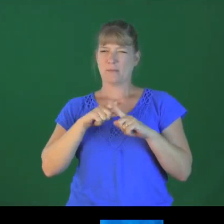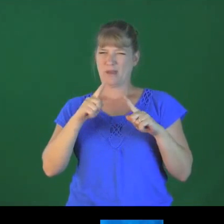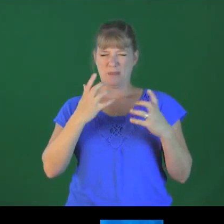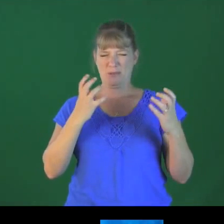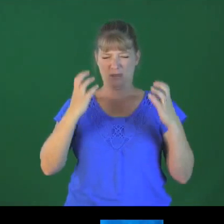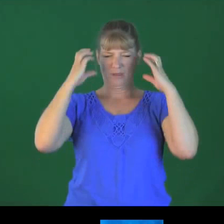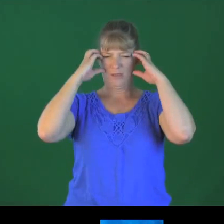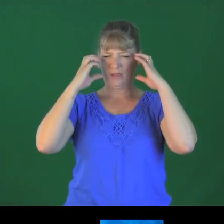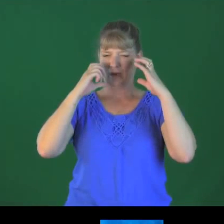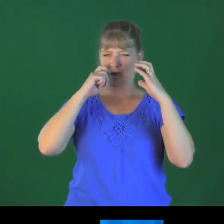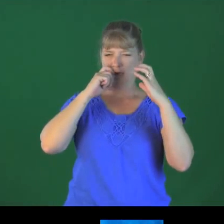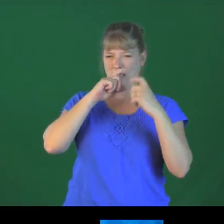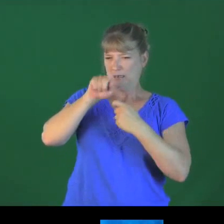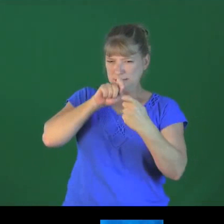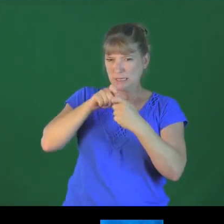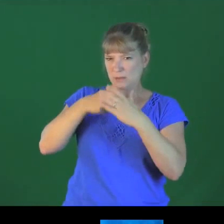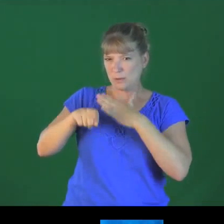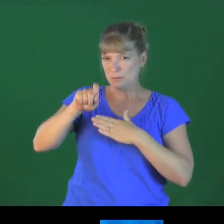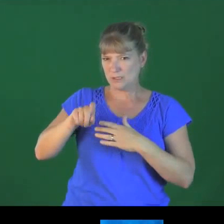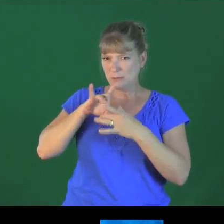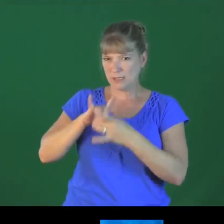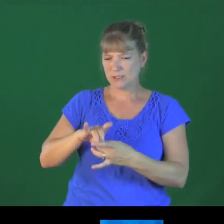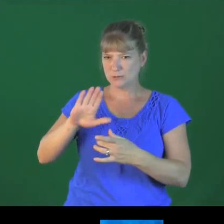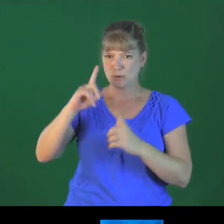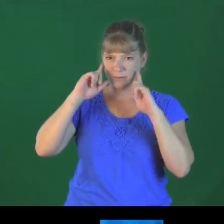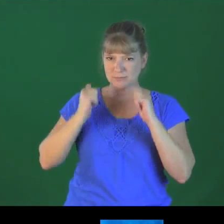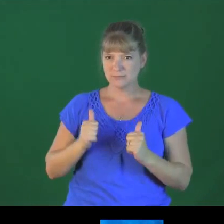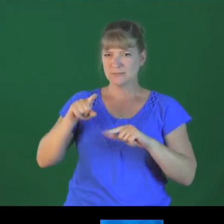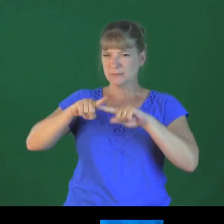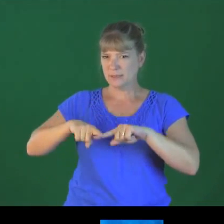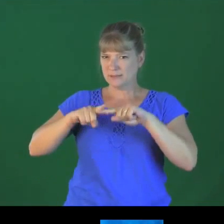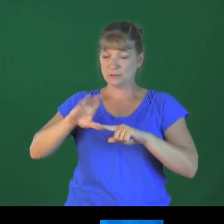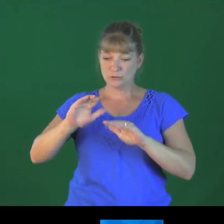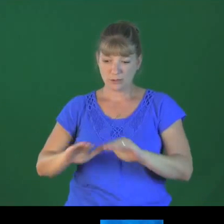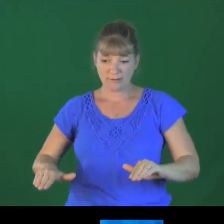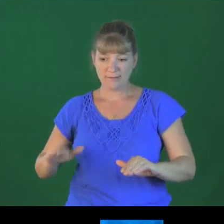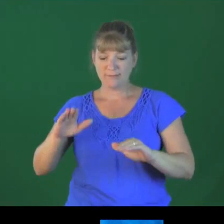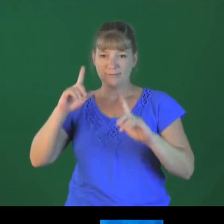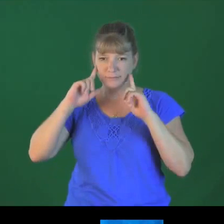what you need as far as what you're hearing loss is, or what your child's hearing loss is.